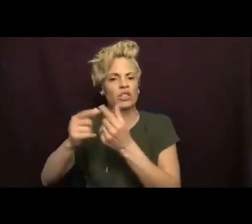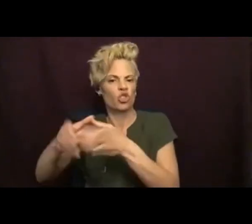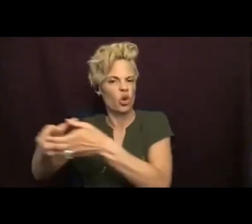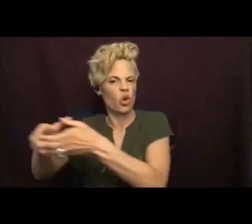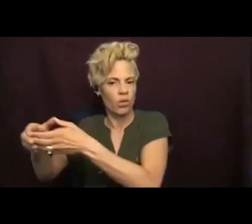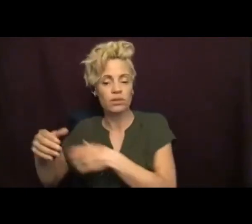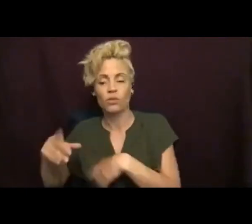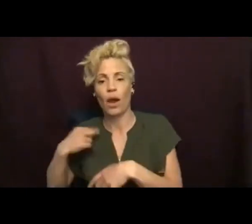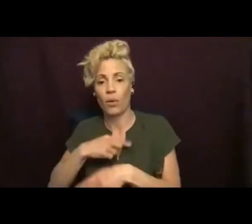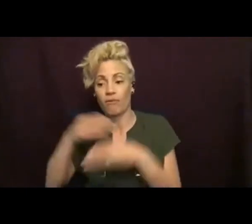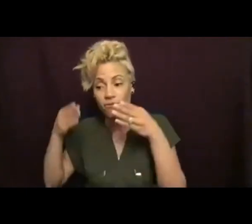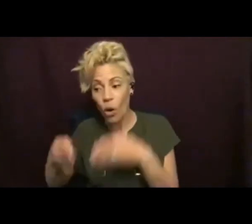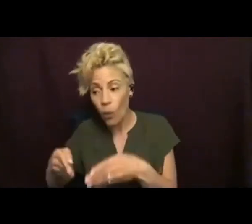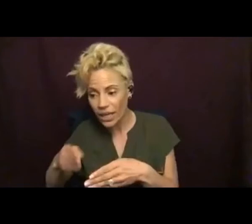and support disabled stories.